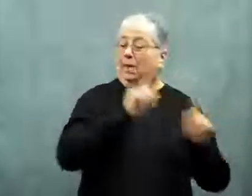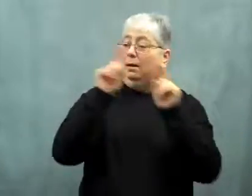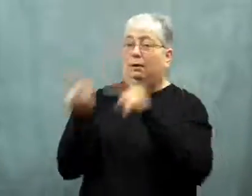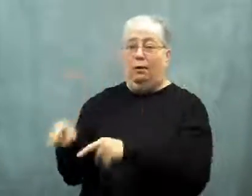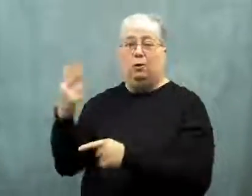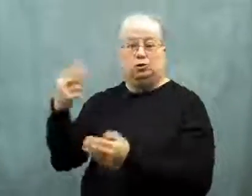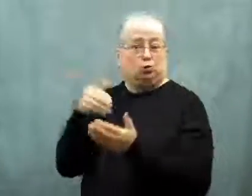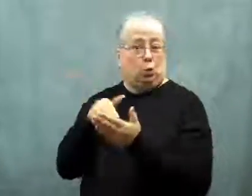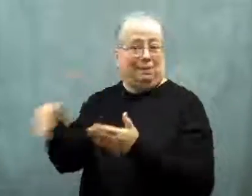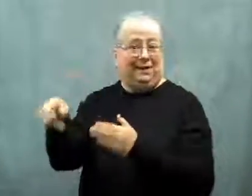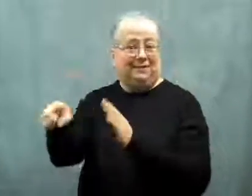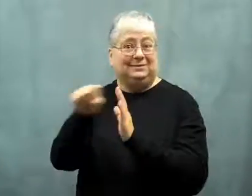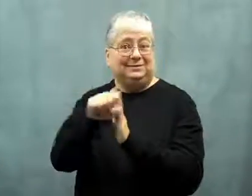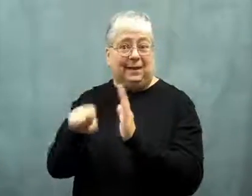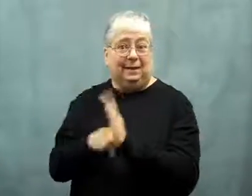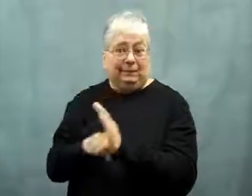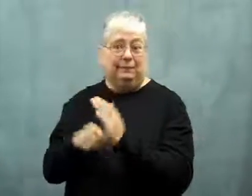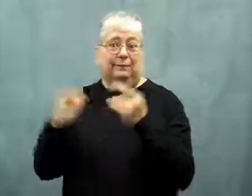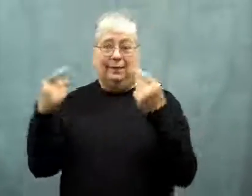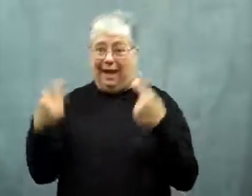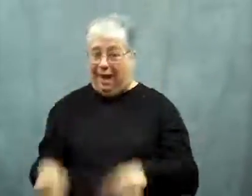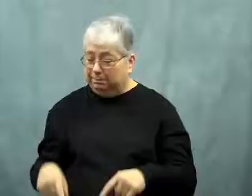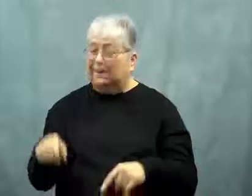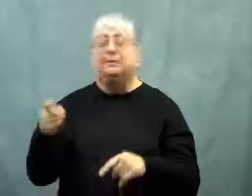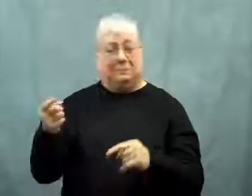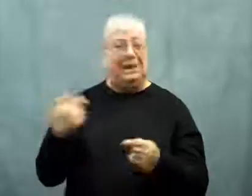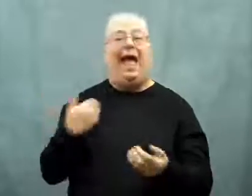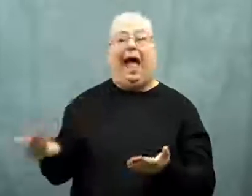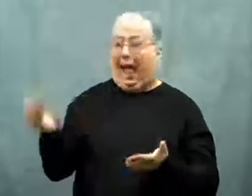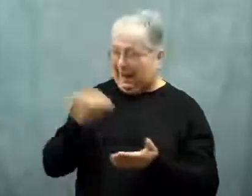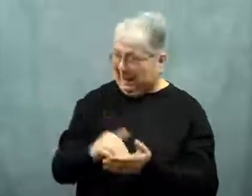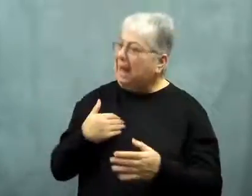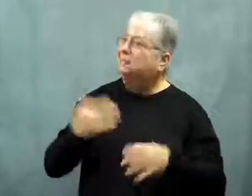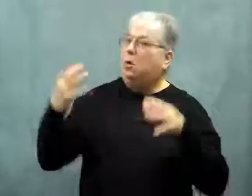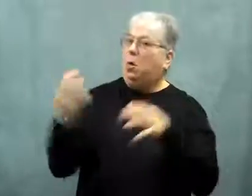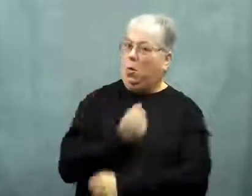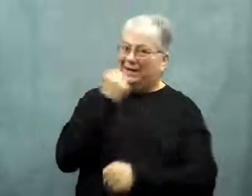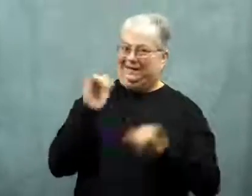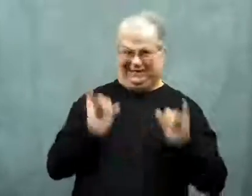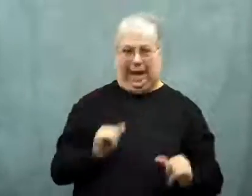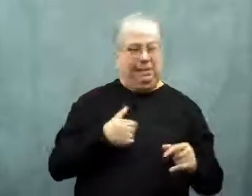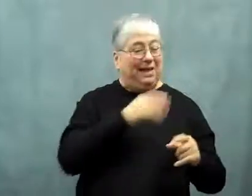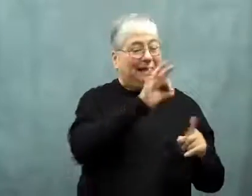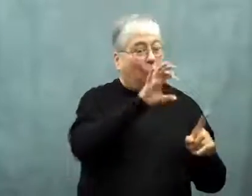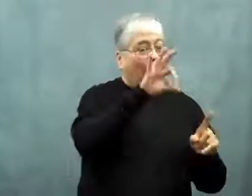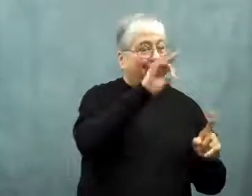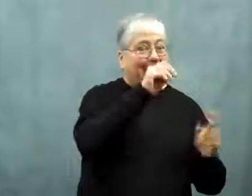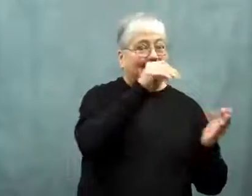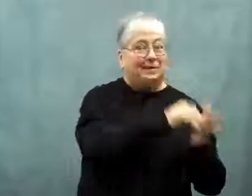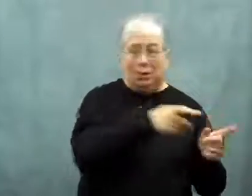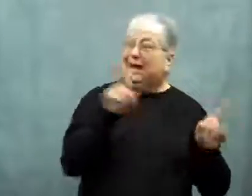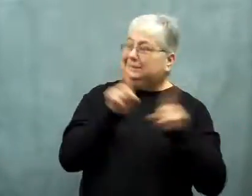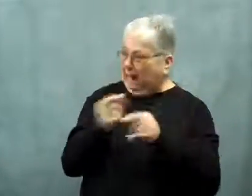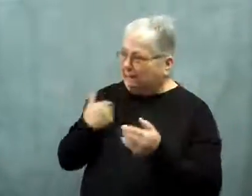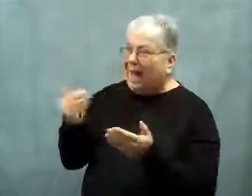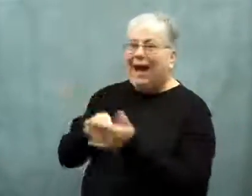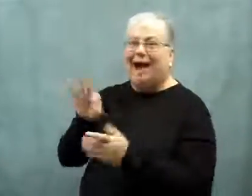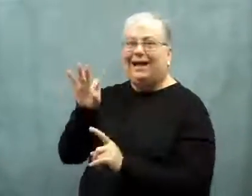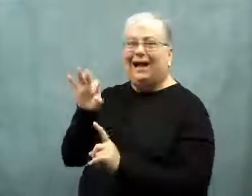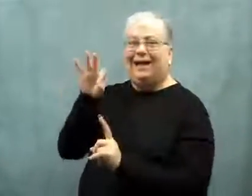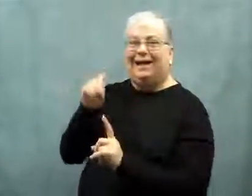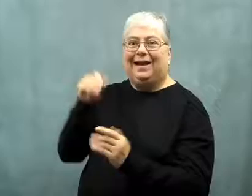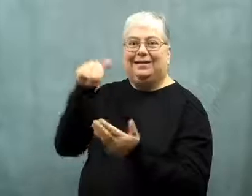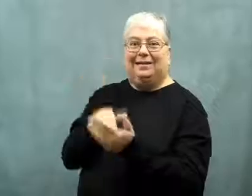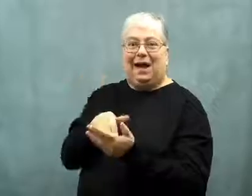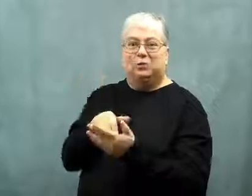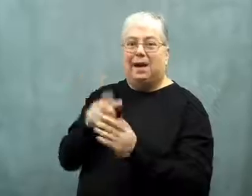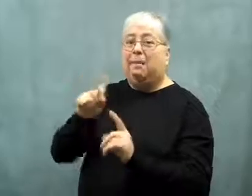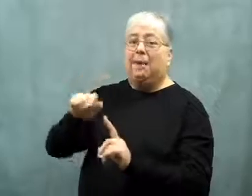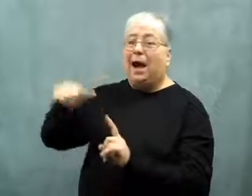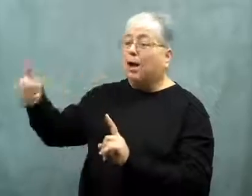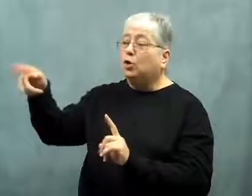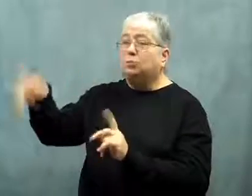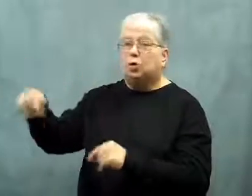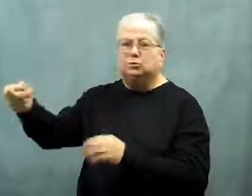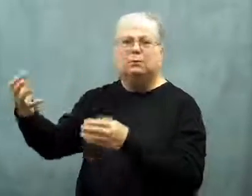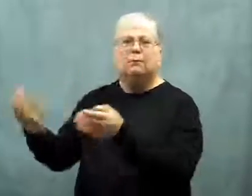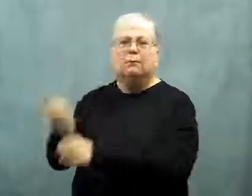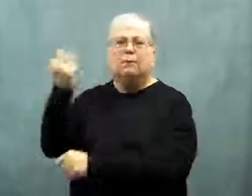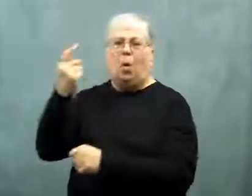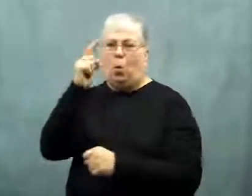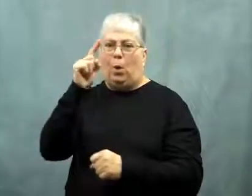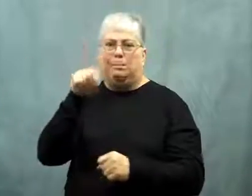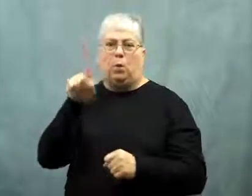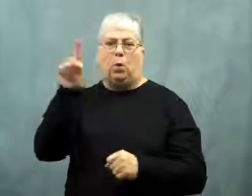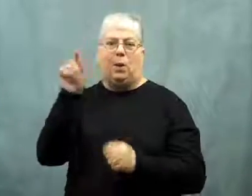In the larger state, the same candidate again gets 990,000 votes.